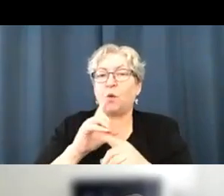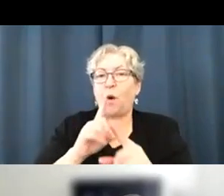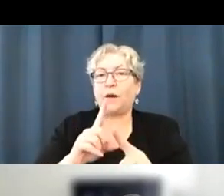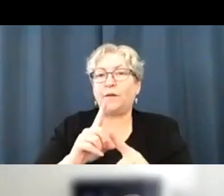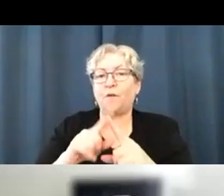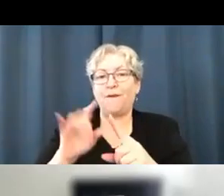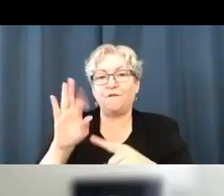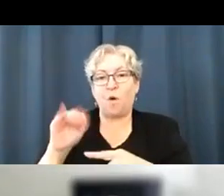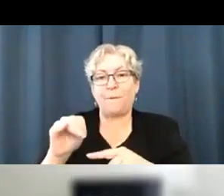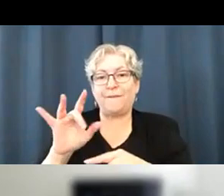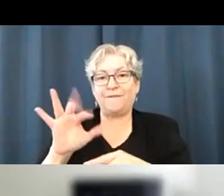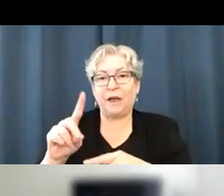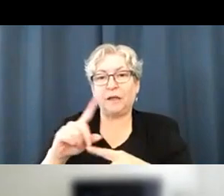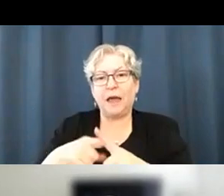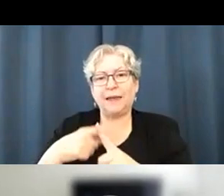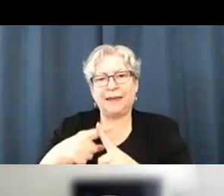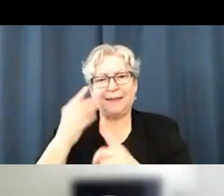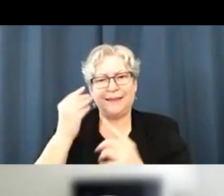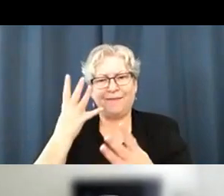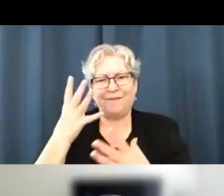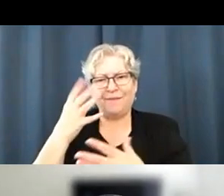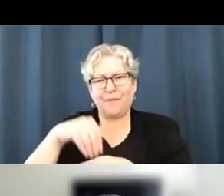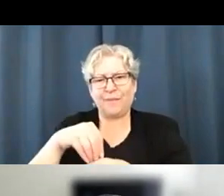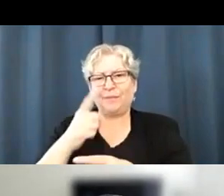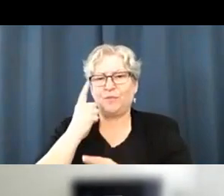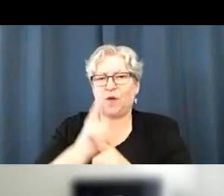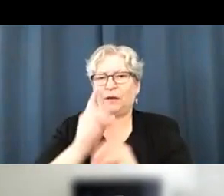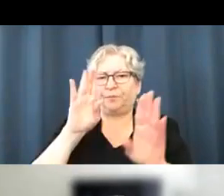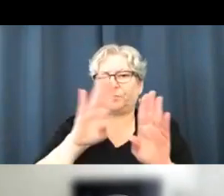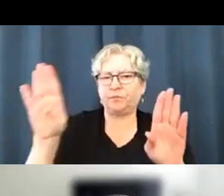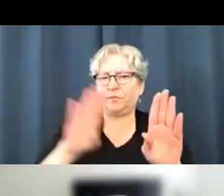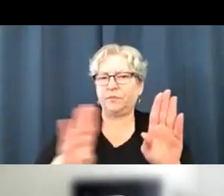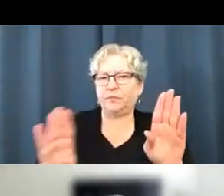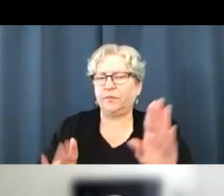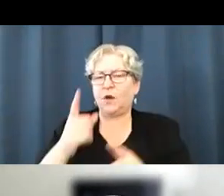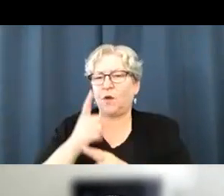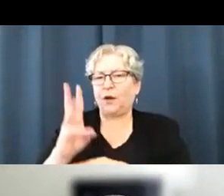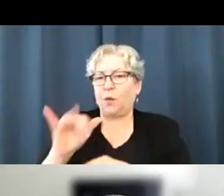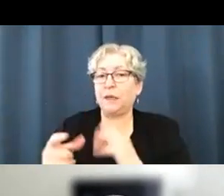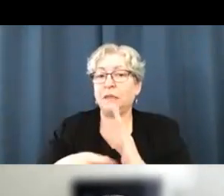but also just the content on the page is laid out with the correct focus order. And sometimes it looks fine,